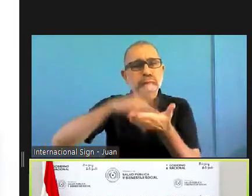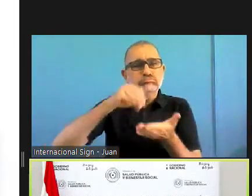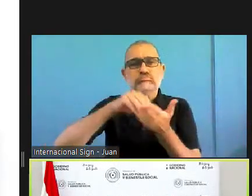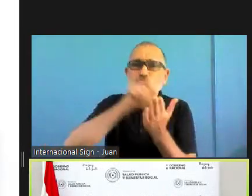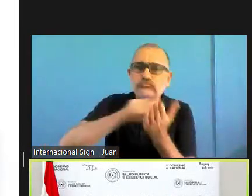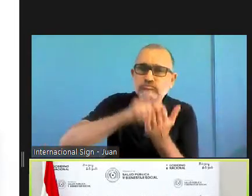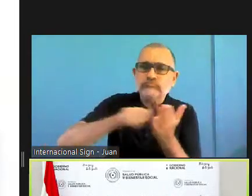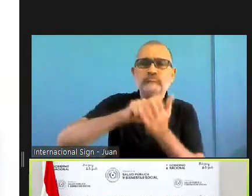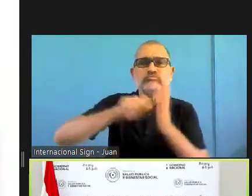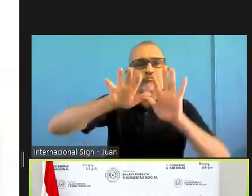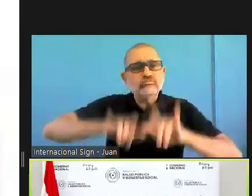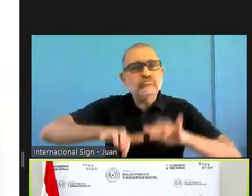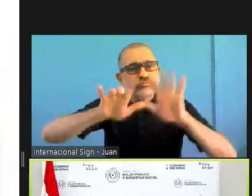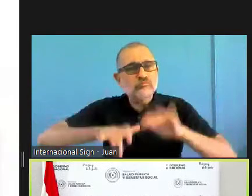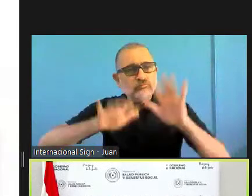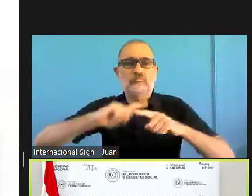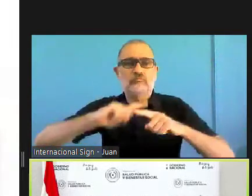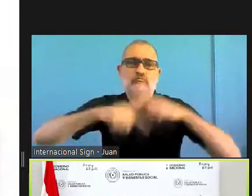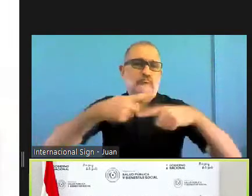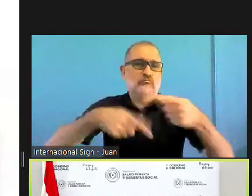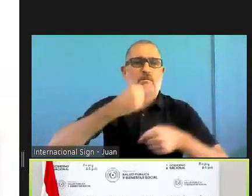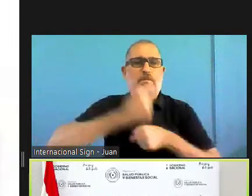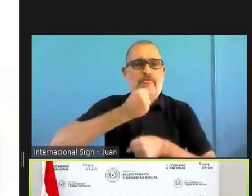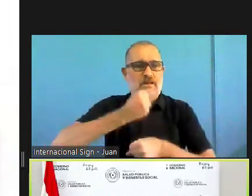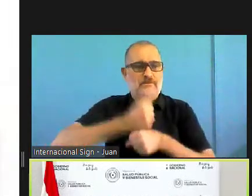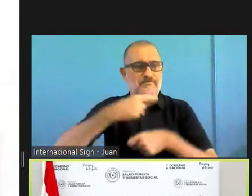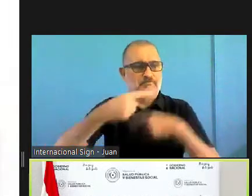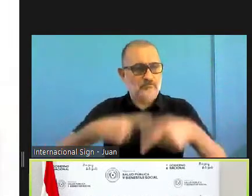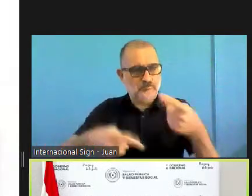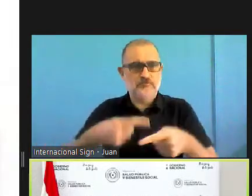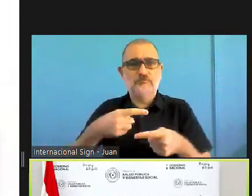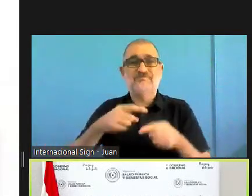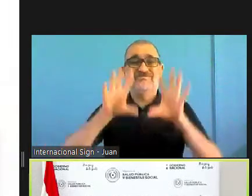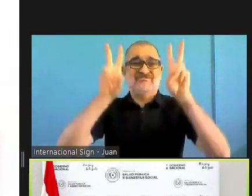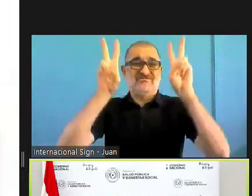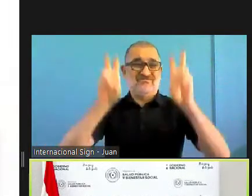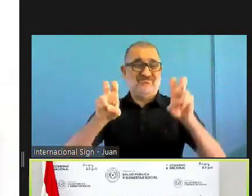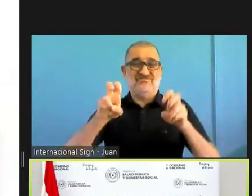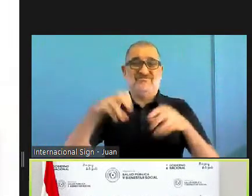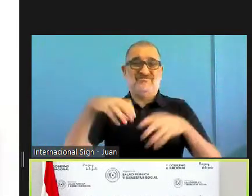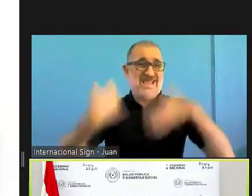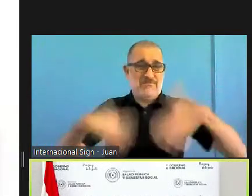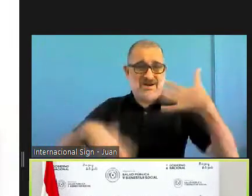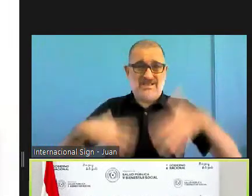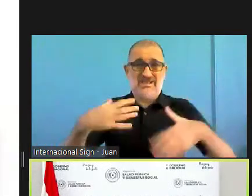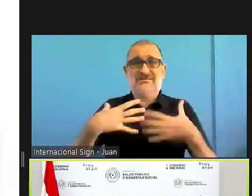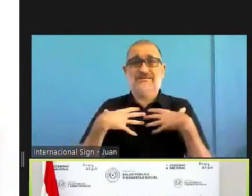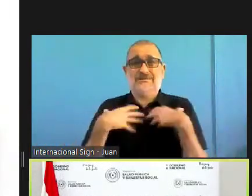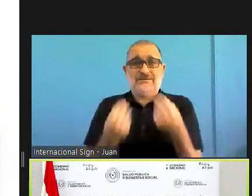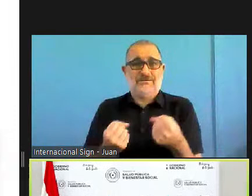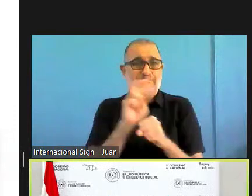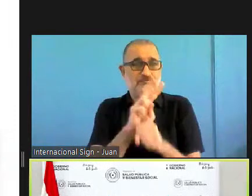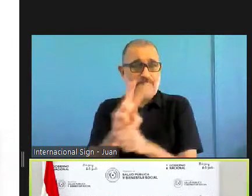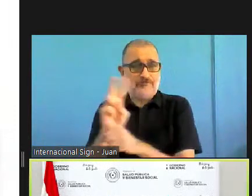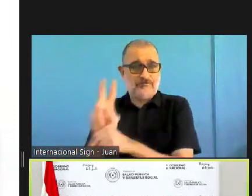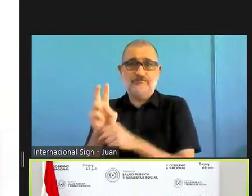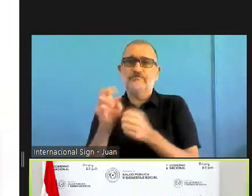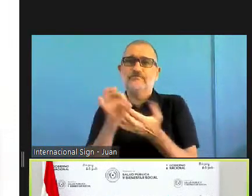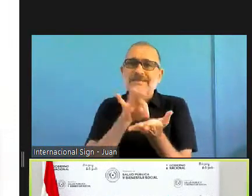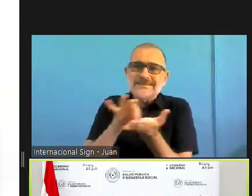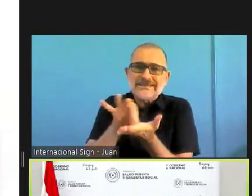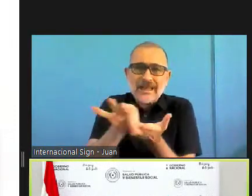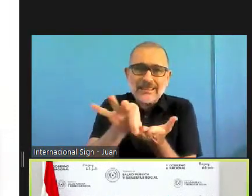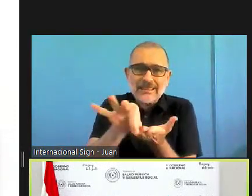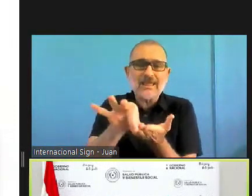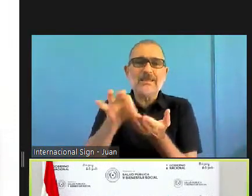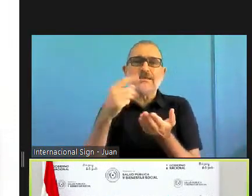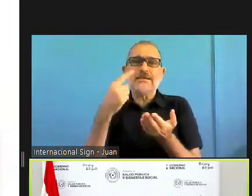strategy , where the medical care is geared